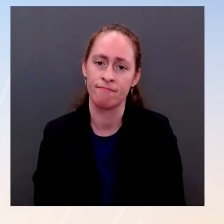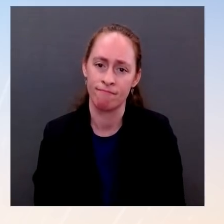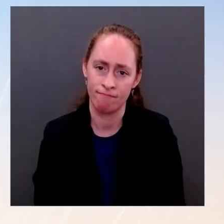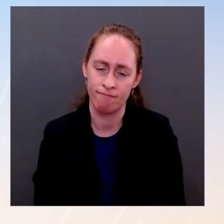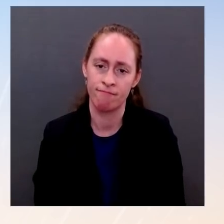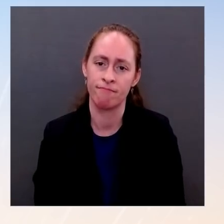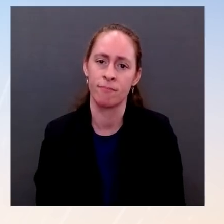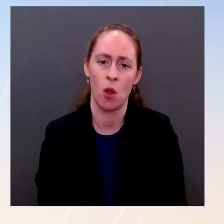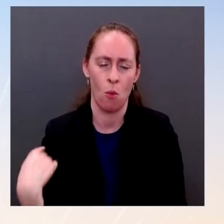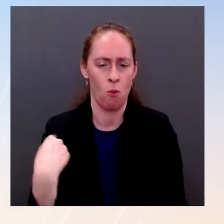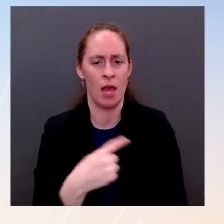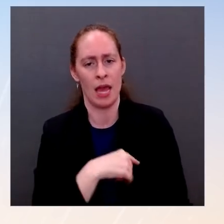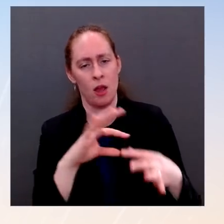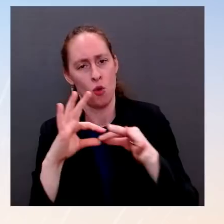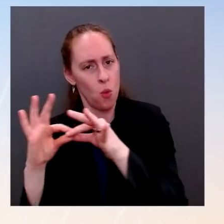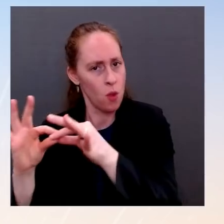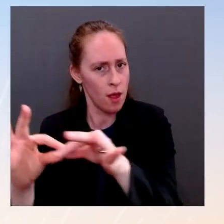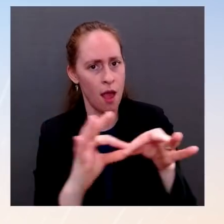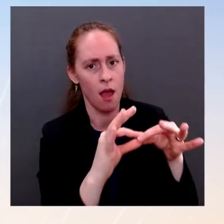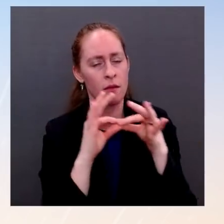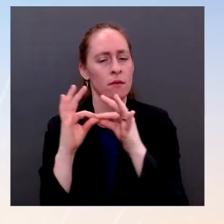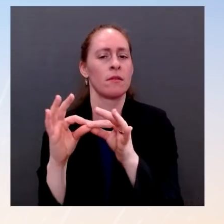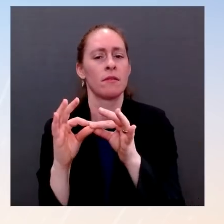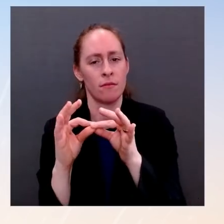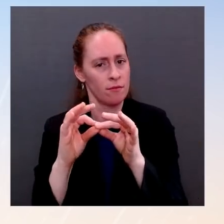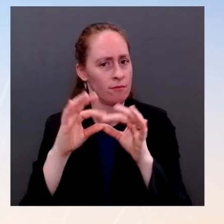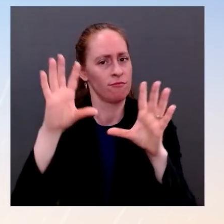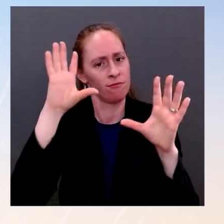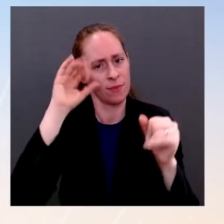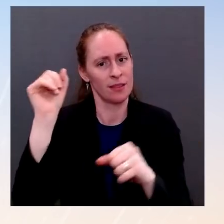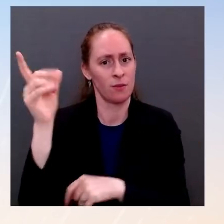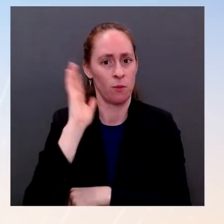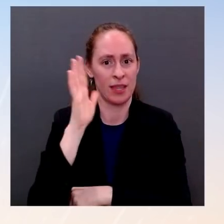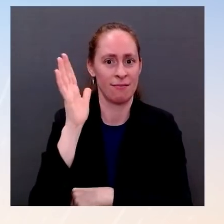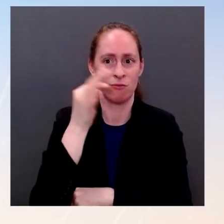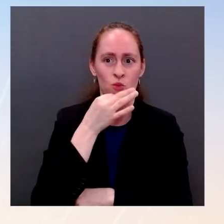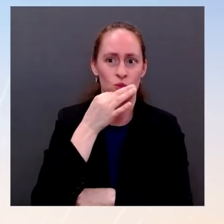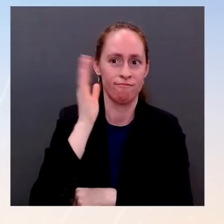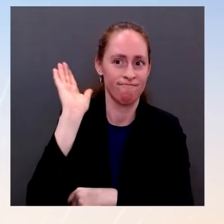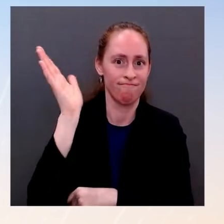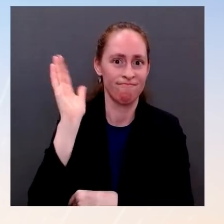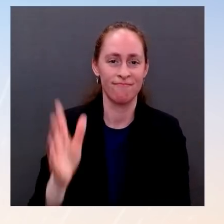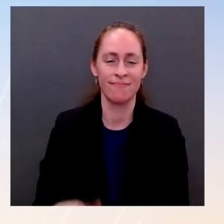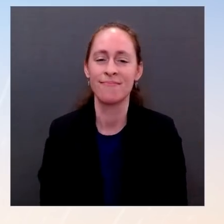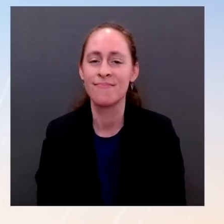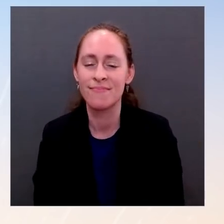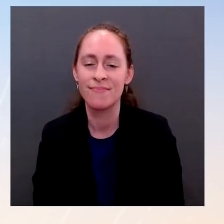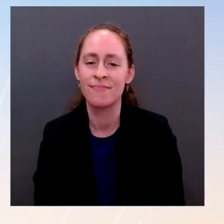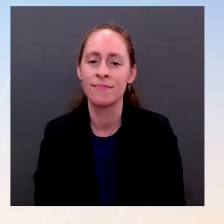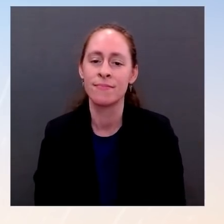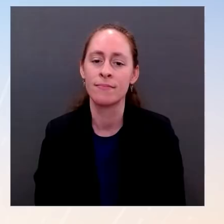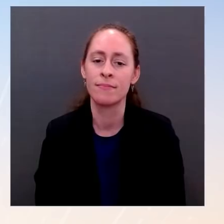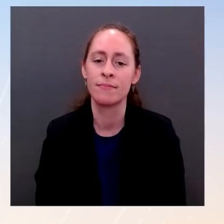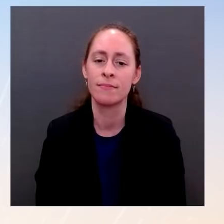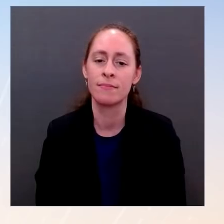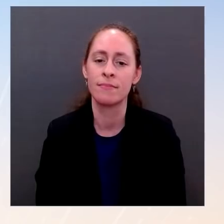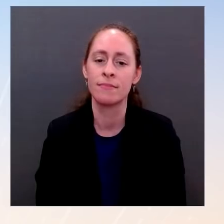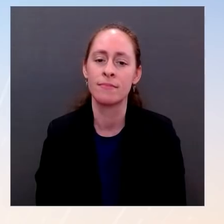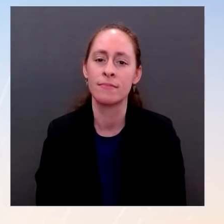that when he speaks to all of you shortly. But it is also important to stay in close touch. I wouldn't say this is the last time he's going to talk with them or talk